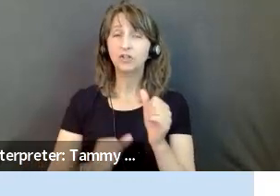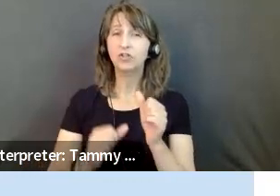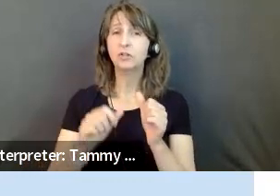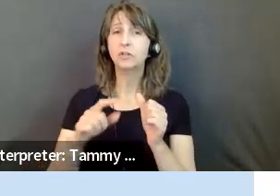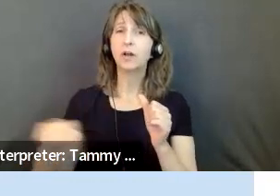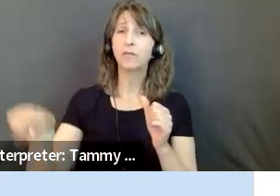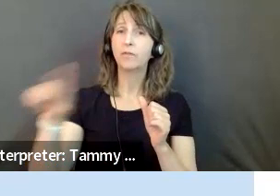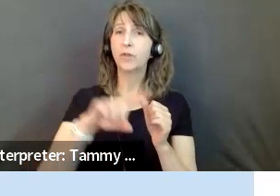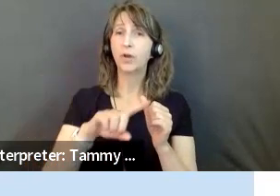Clinicians quickly and are we clinicians know their lead clinician as well as their IDD liaison.